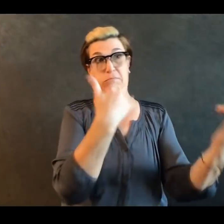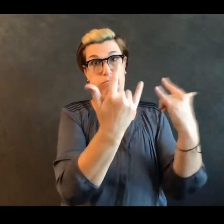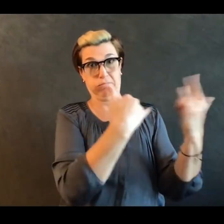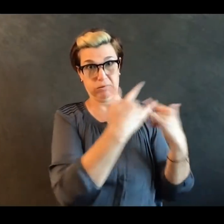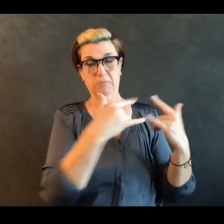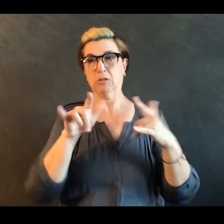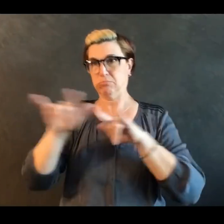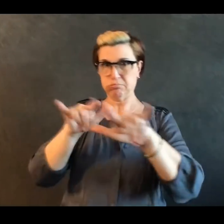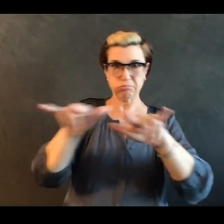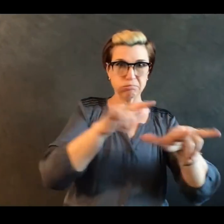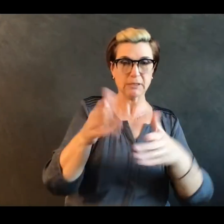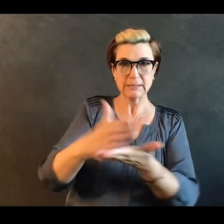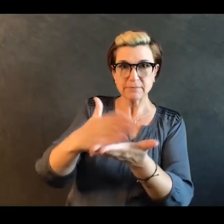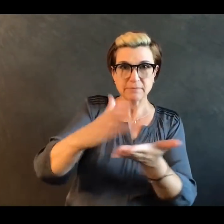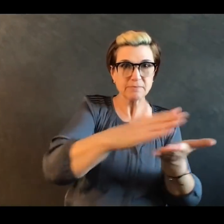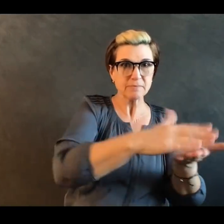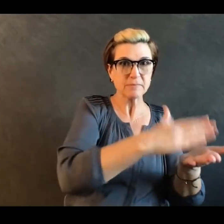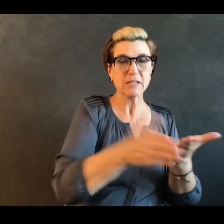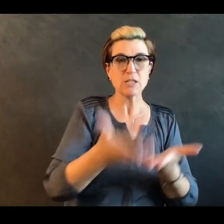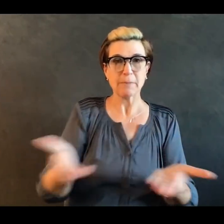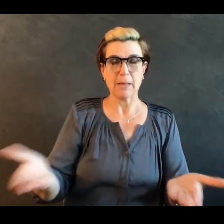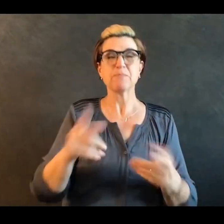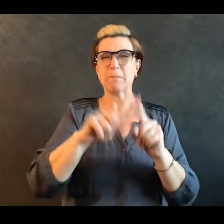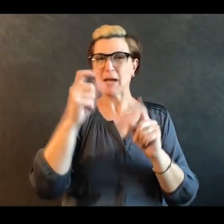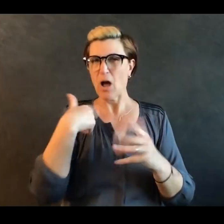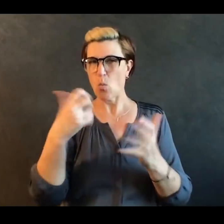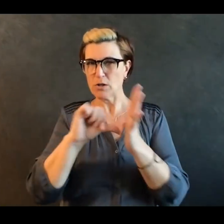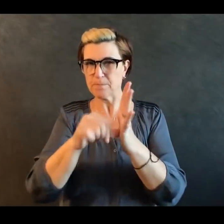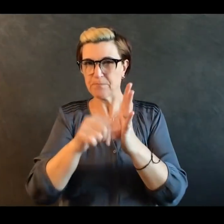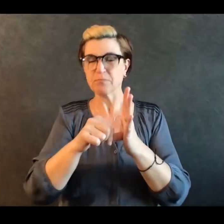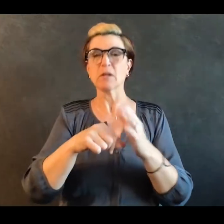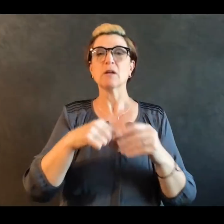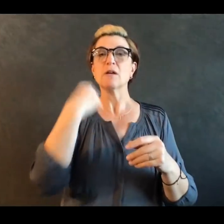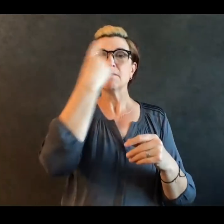subject of facial masks which are so important for the protection of critical